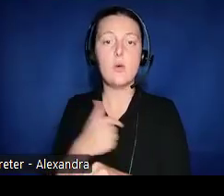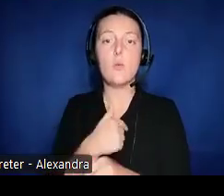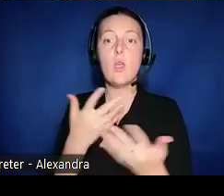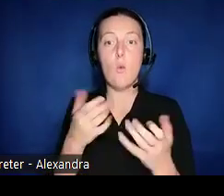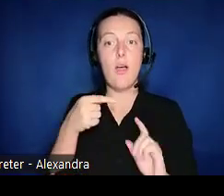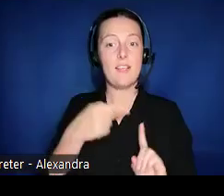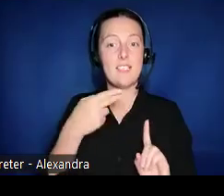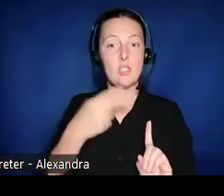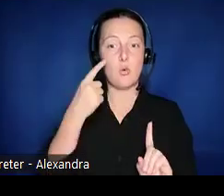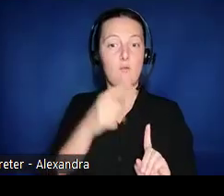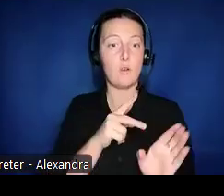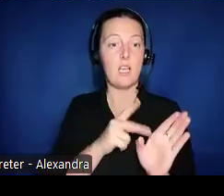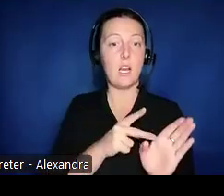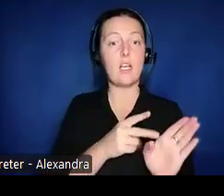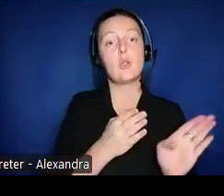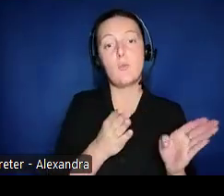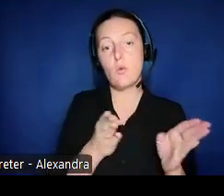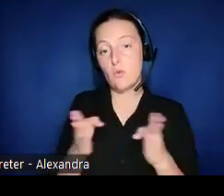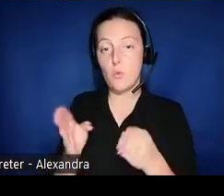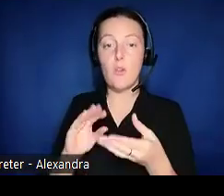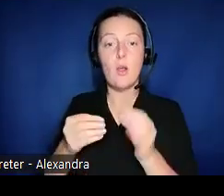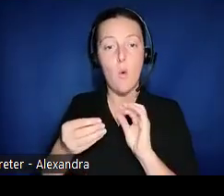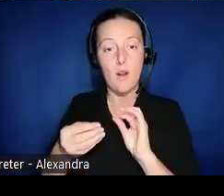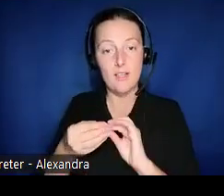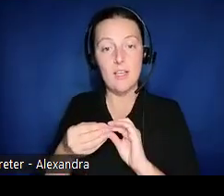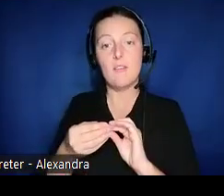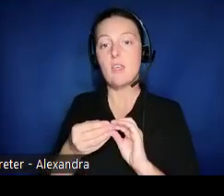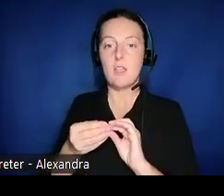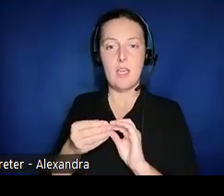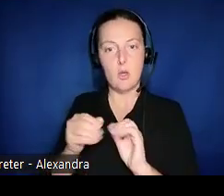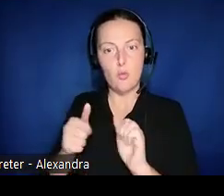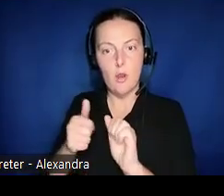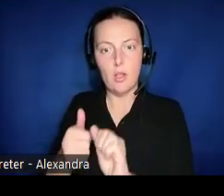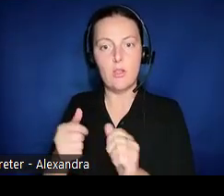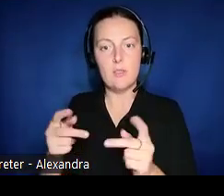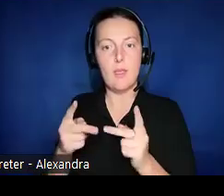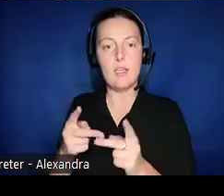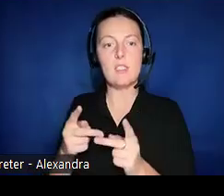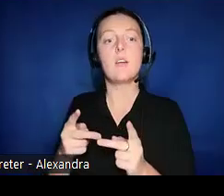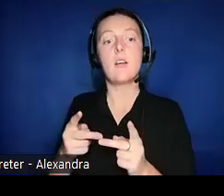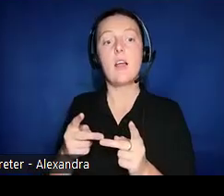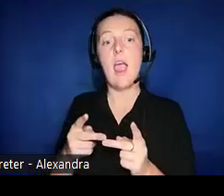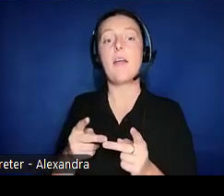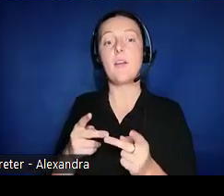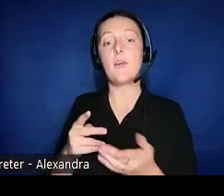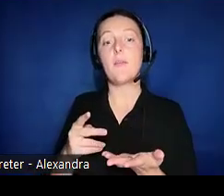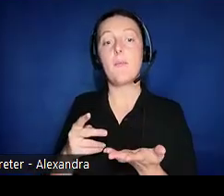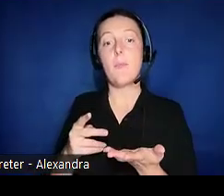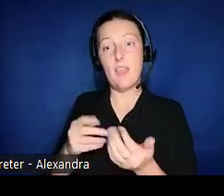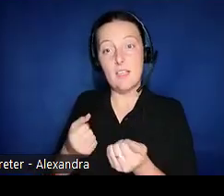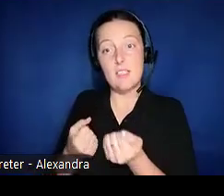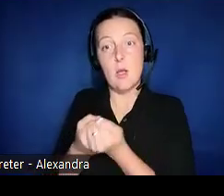place uh with the fuel provided by our clinical researchers. So the services that we offer are